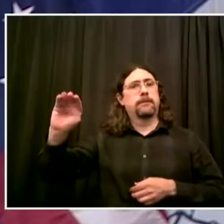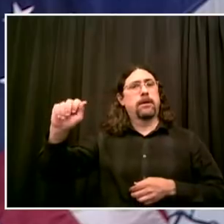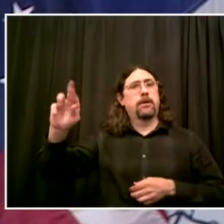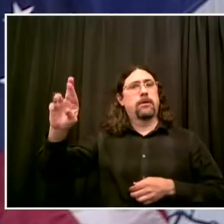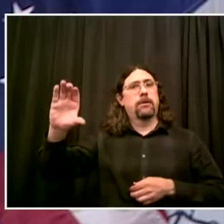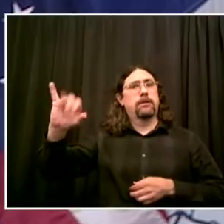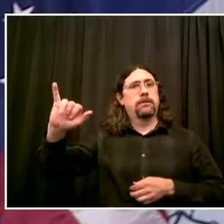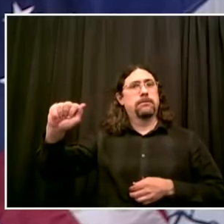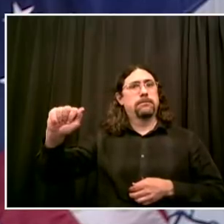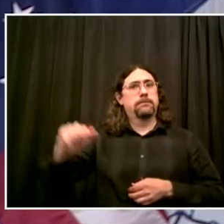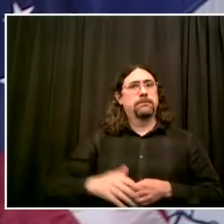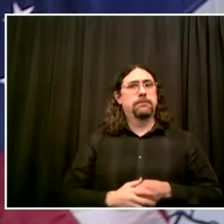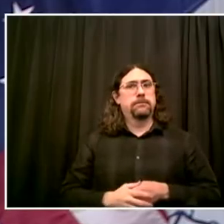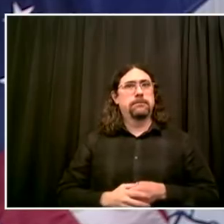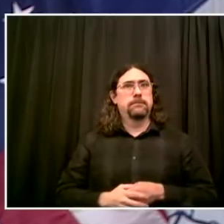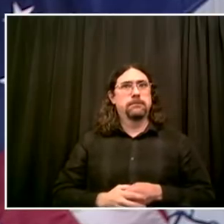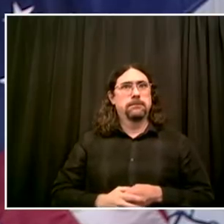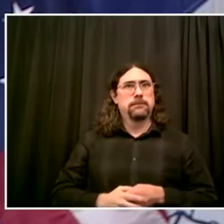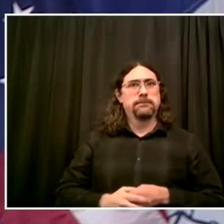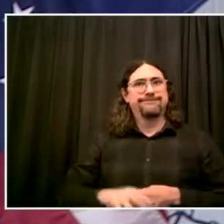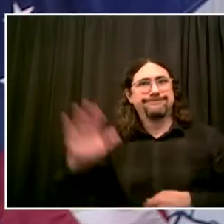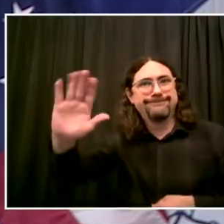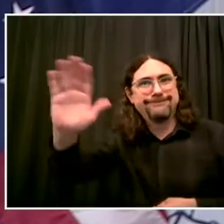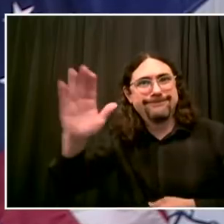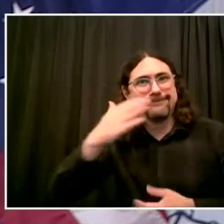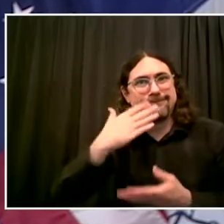THAT. OGOD MORNING